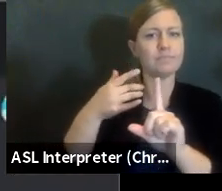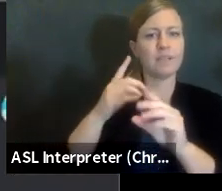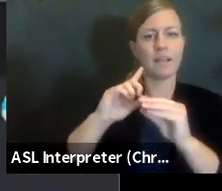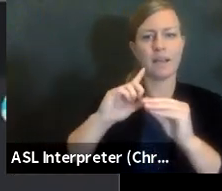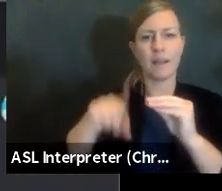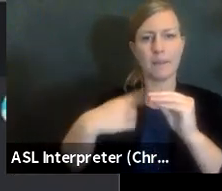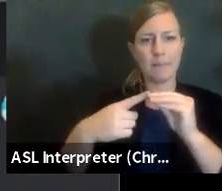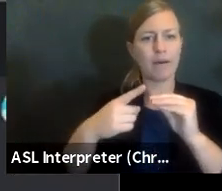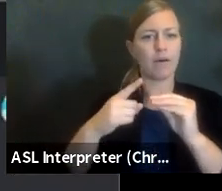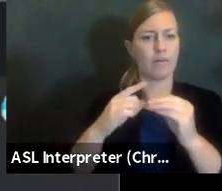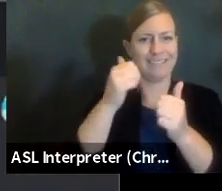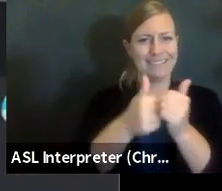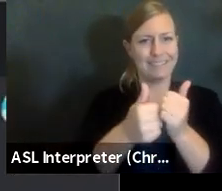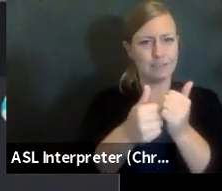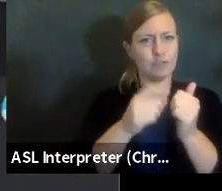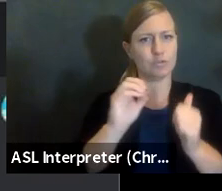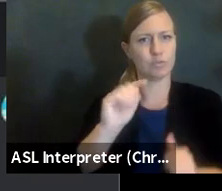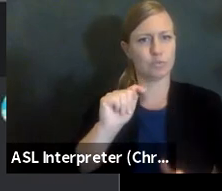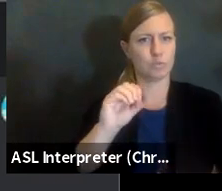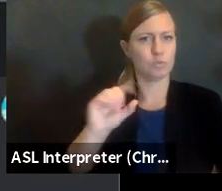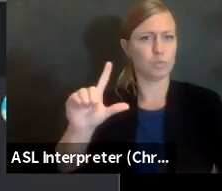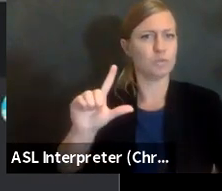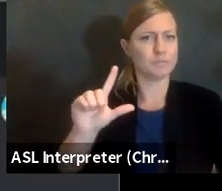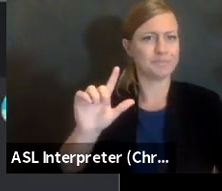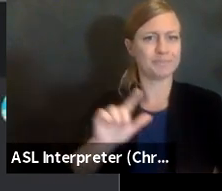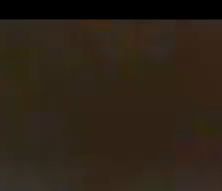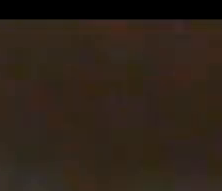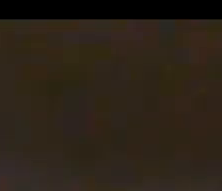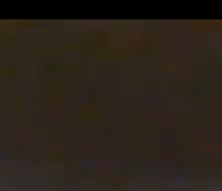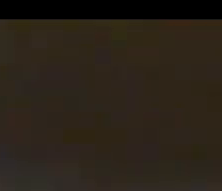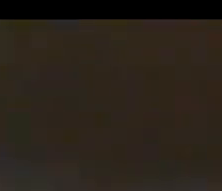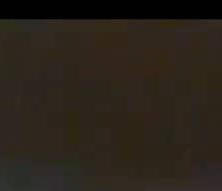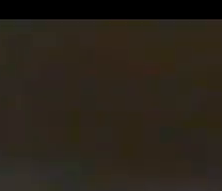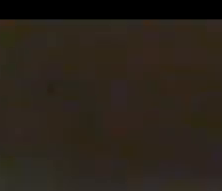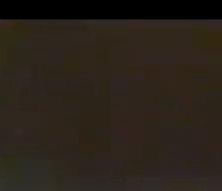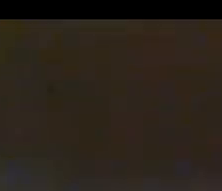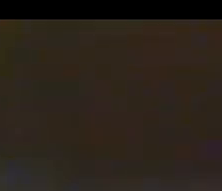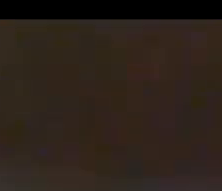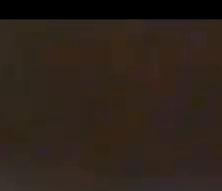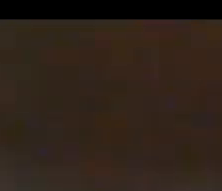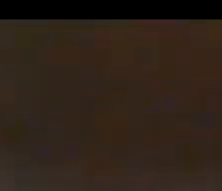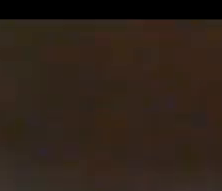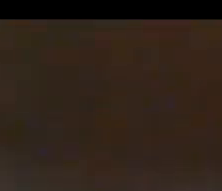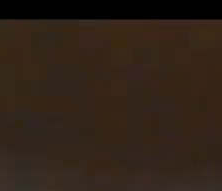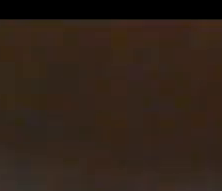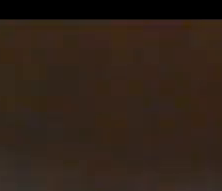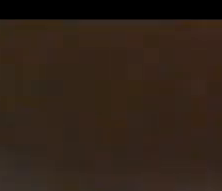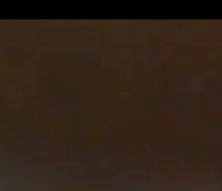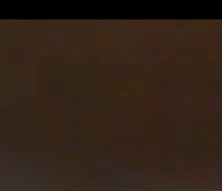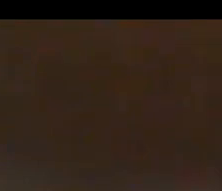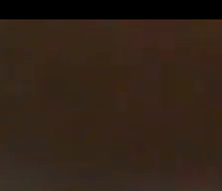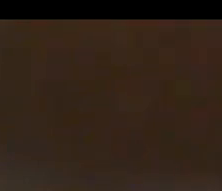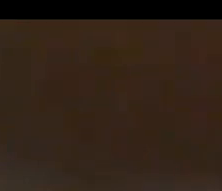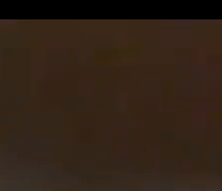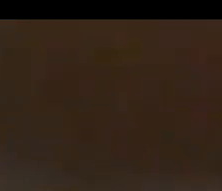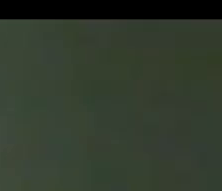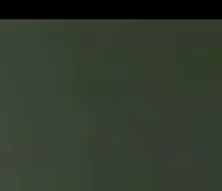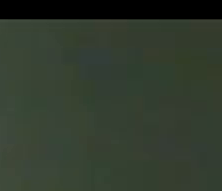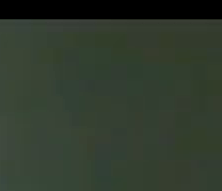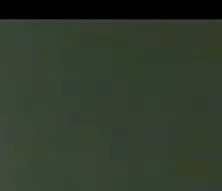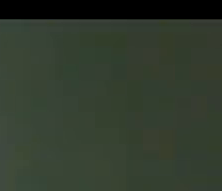ESD 112 - Katherine Livick: what each of these tools, how each of these tools works. Whoops, sorry, had a problem with my screen share there and let me start it up again.